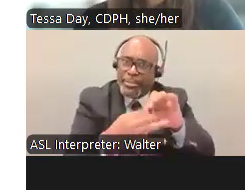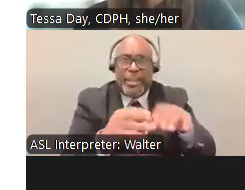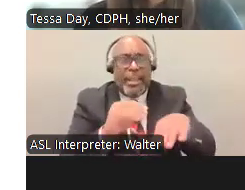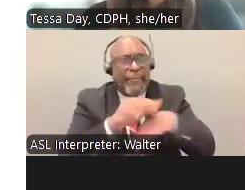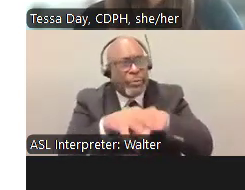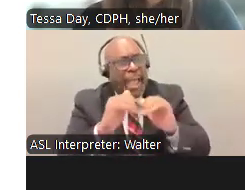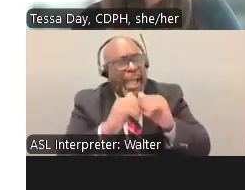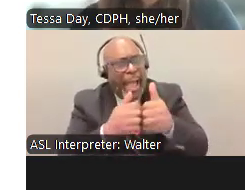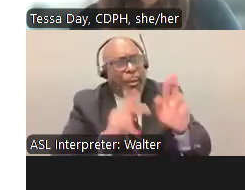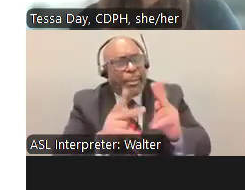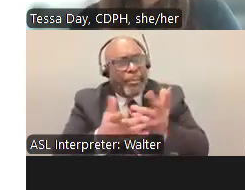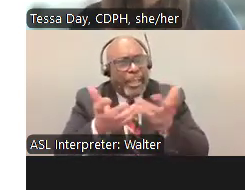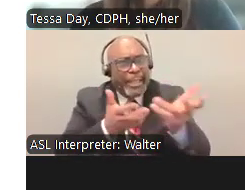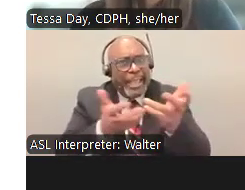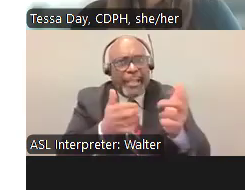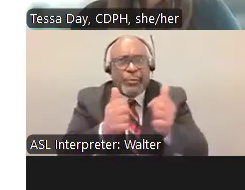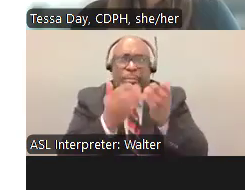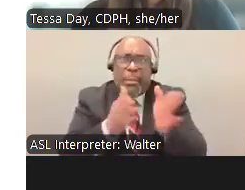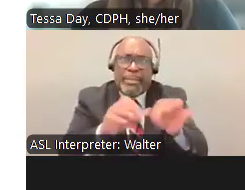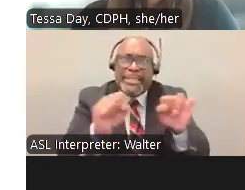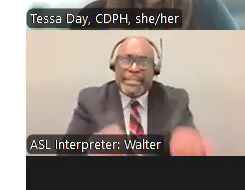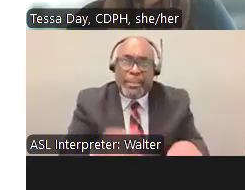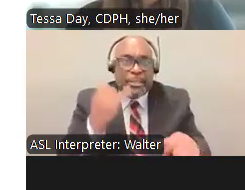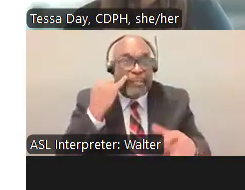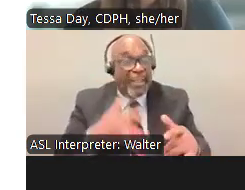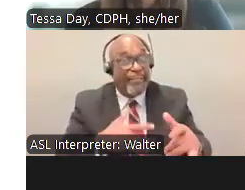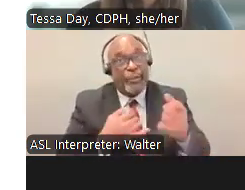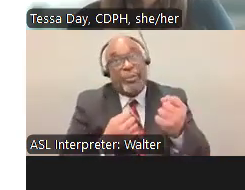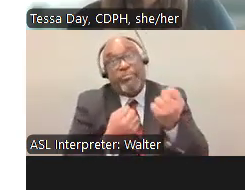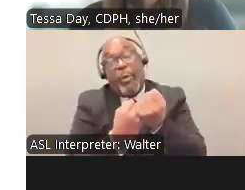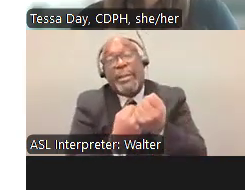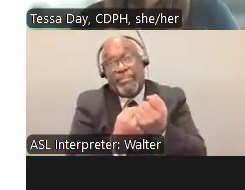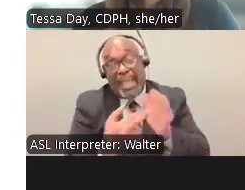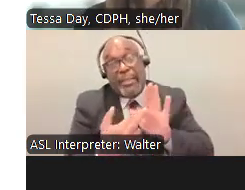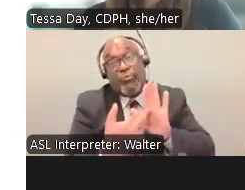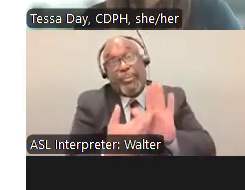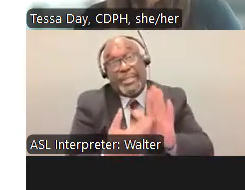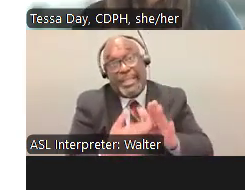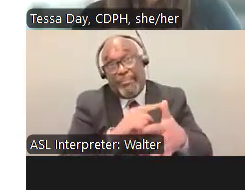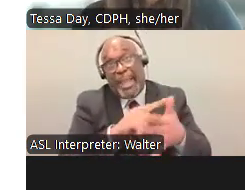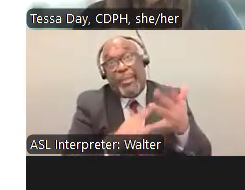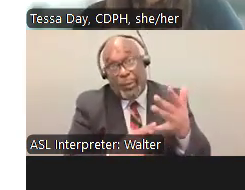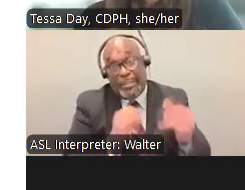13:32:29 engaging with public systems, 13:32:31 whether they feel supported by 13:32:33 and represented by those 13:32:34 institutions, and how likely